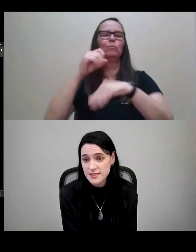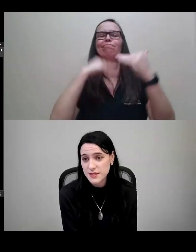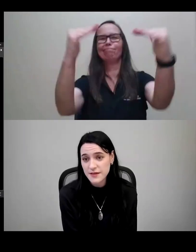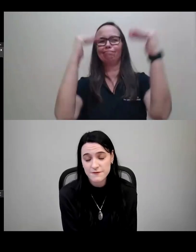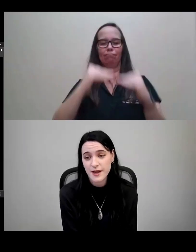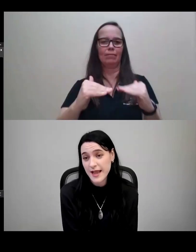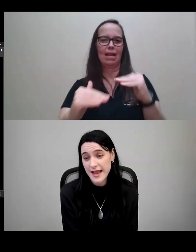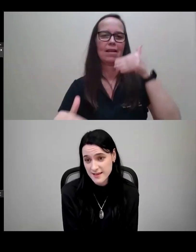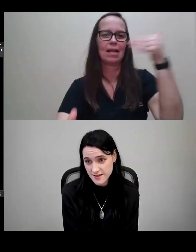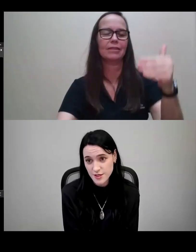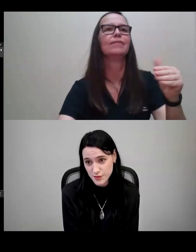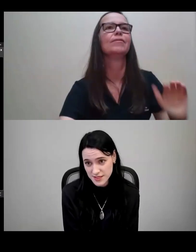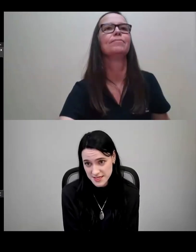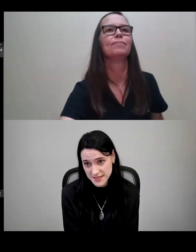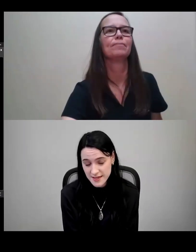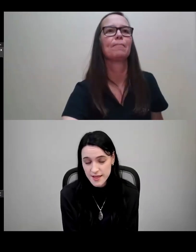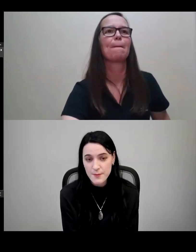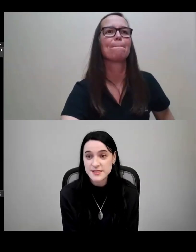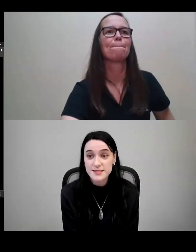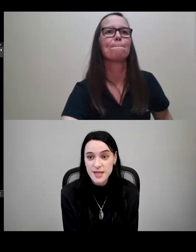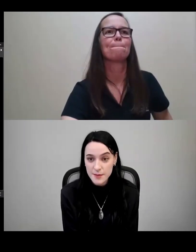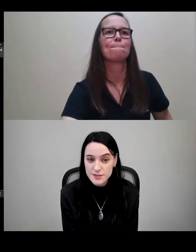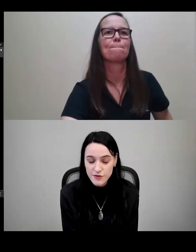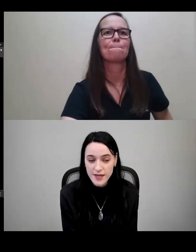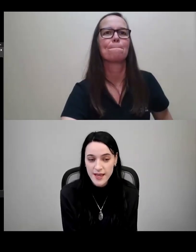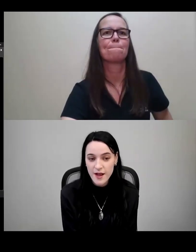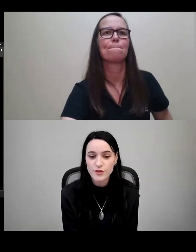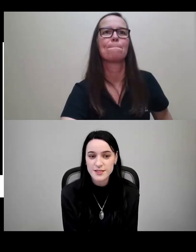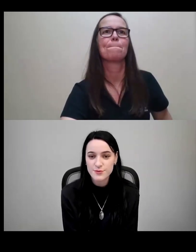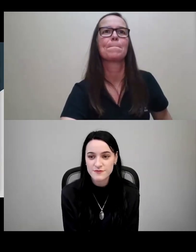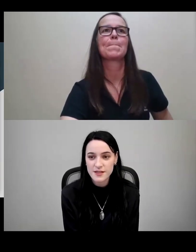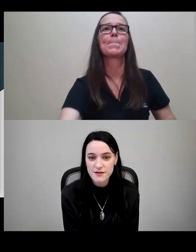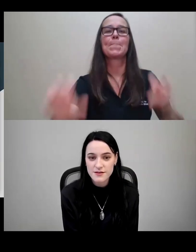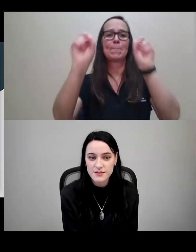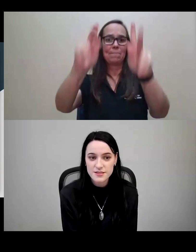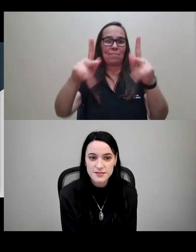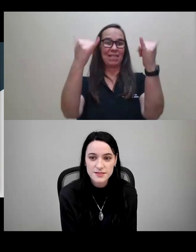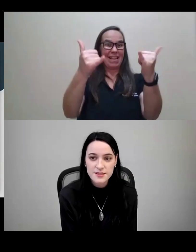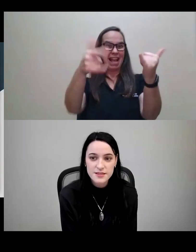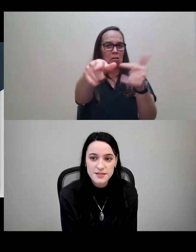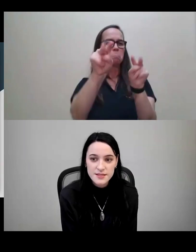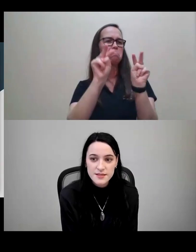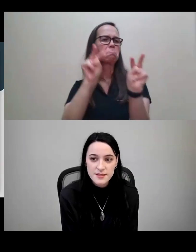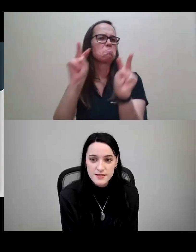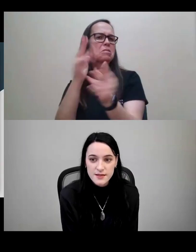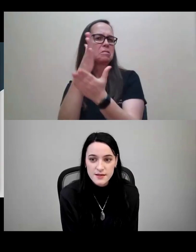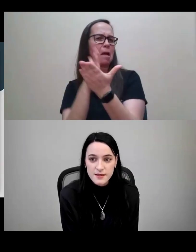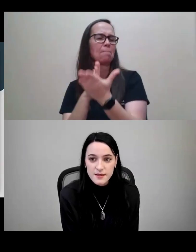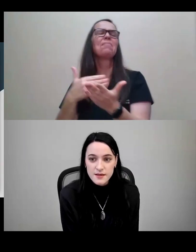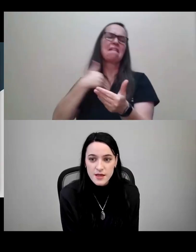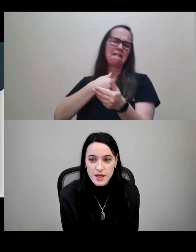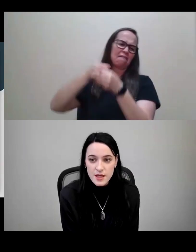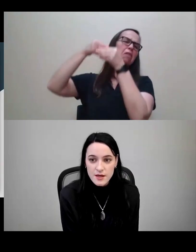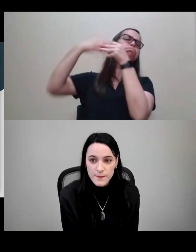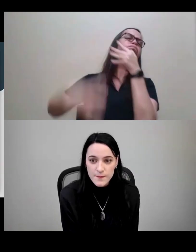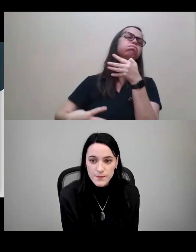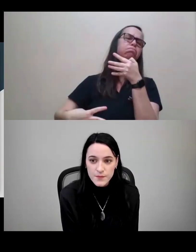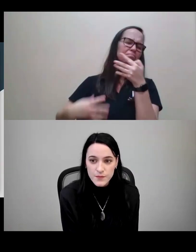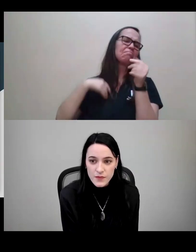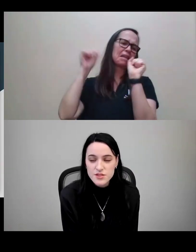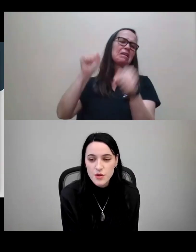contact me for anything you would need. Since time is running out, we'll keep moving along.